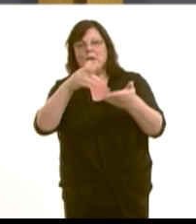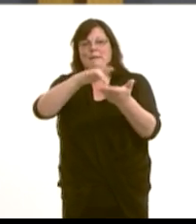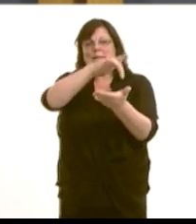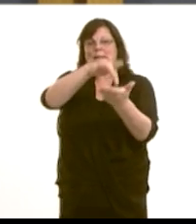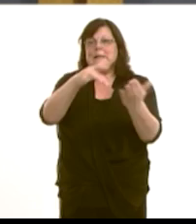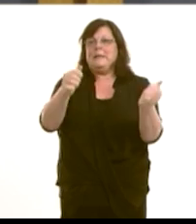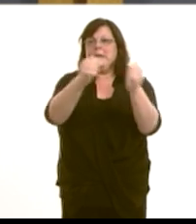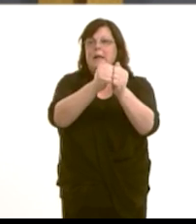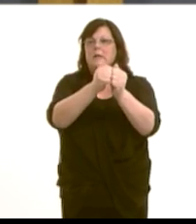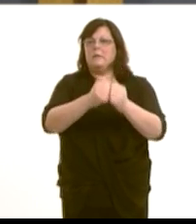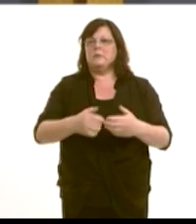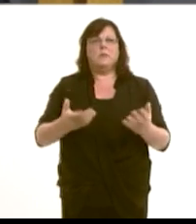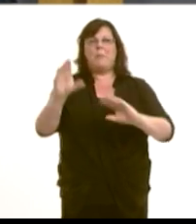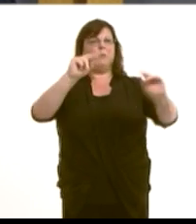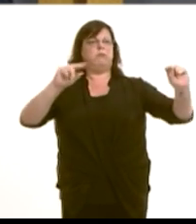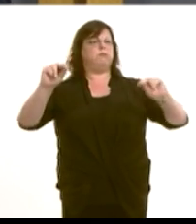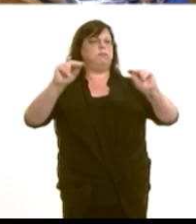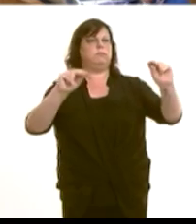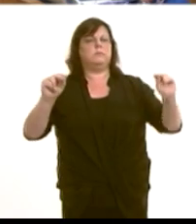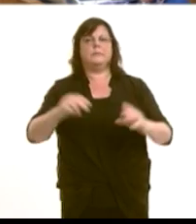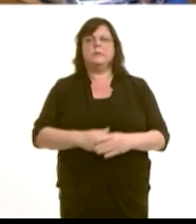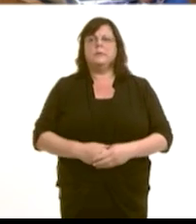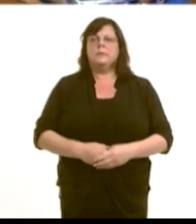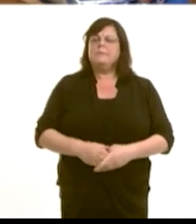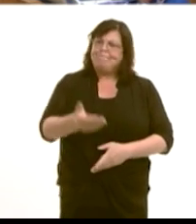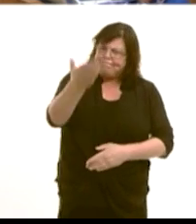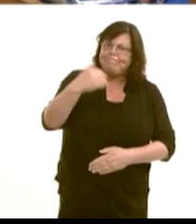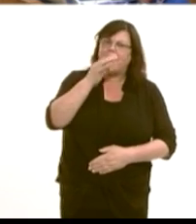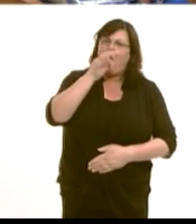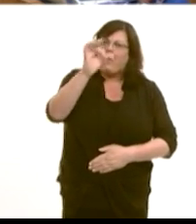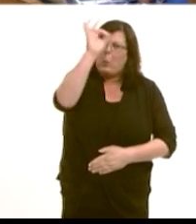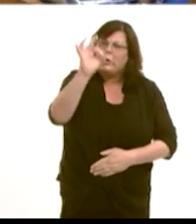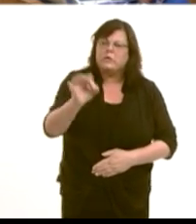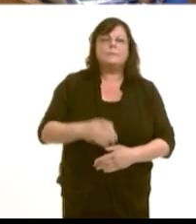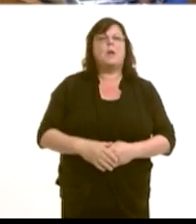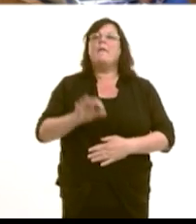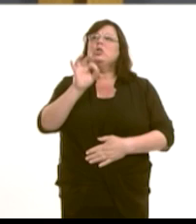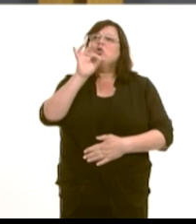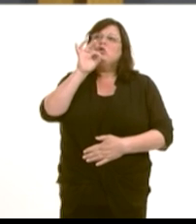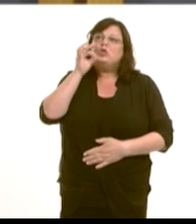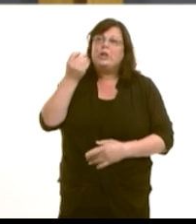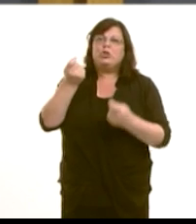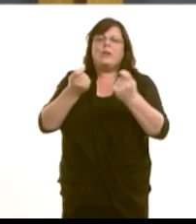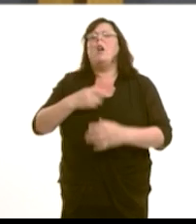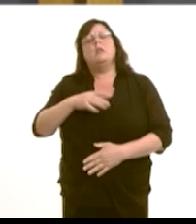Y Llywydd / The Presiding Officer: Ask your question, Mr McEvoy. Neil McEvoy: Iíve just chaired aó Y Llywydd / The Presiding Officer: I think